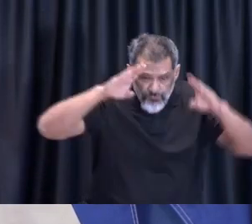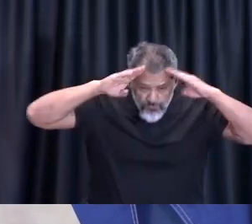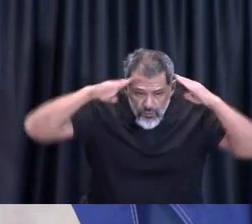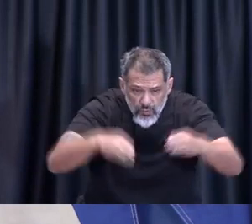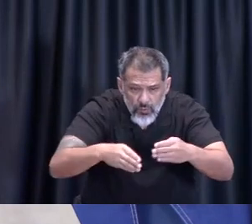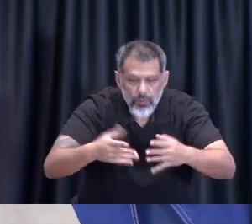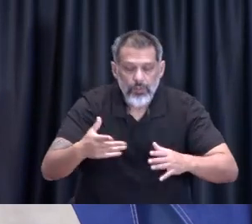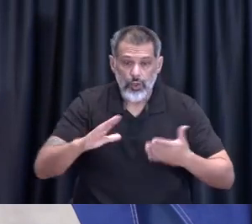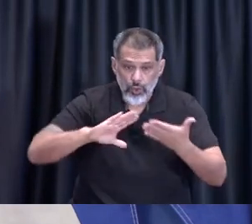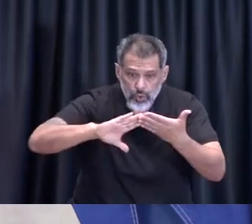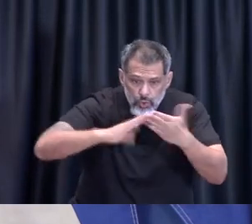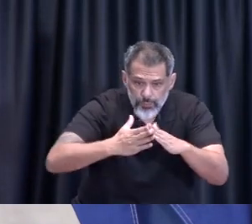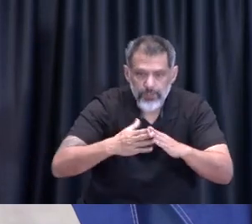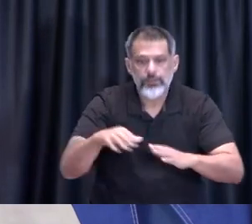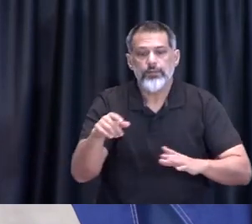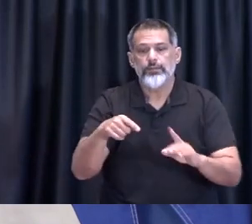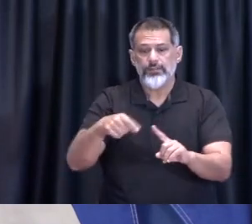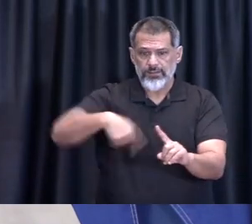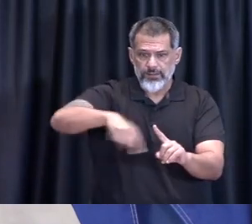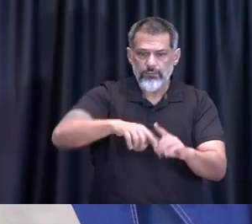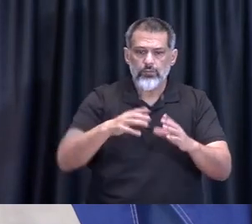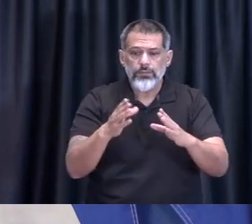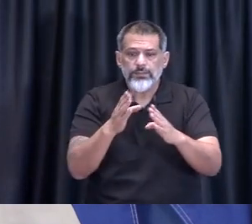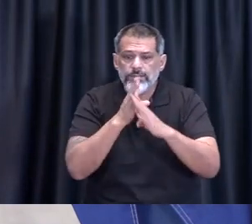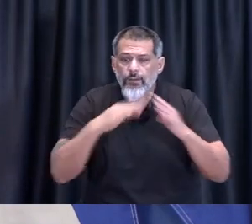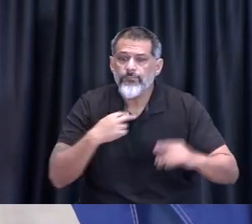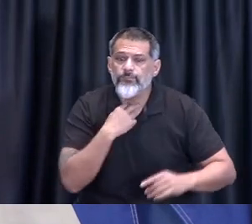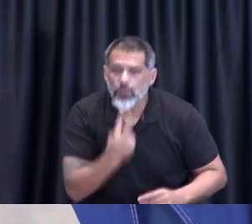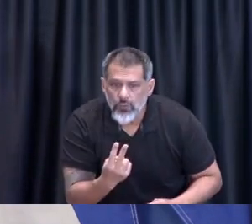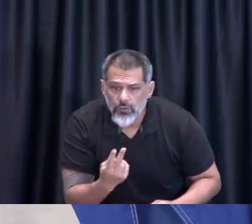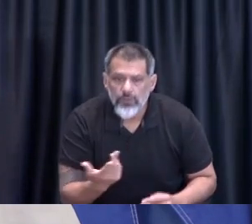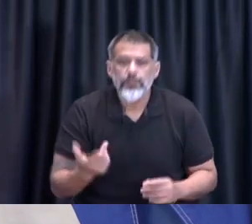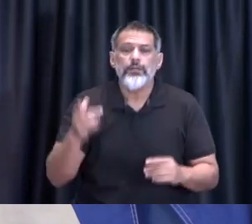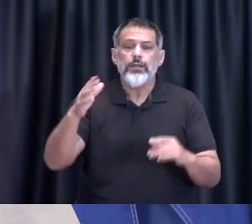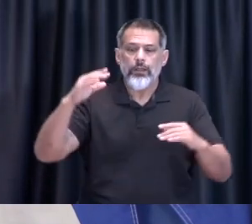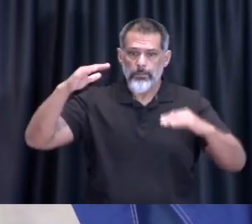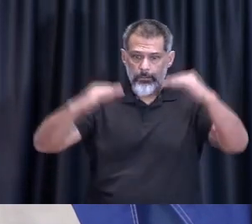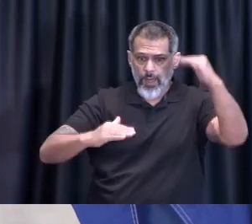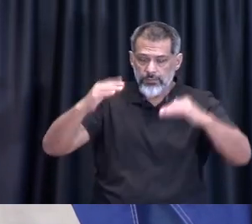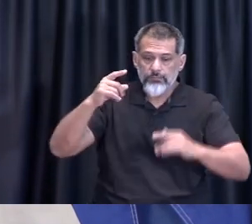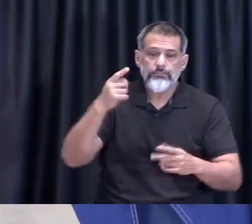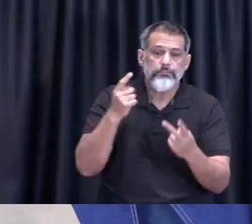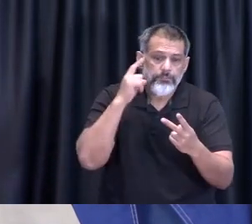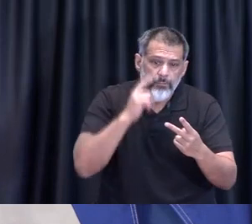Organizations such as Silent Voice, Balance for Blind Adults, and the Canadian Centre for Caregiving